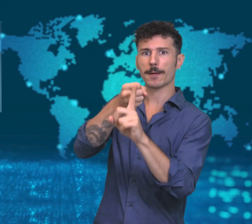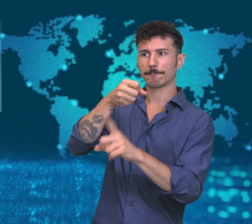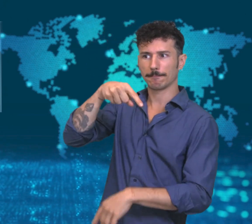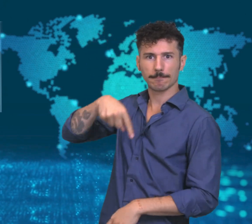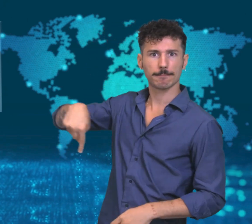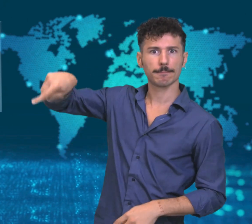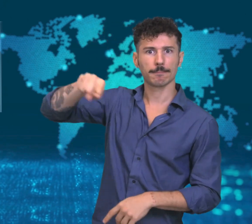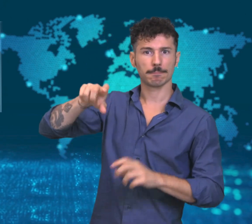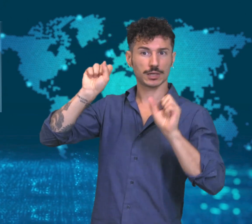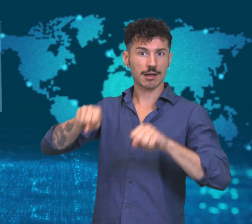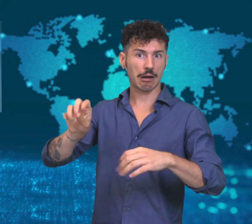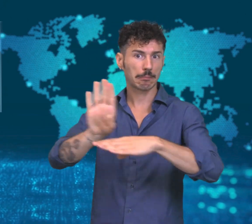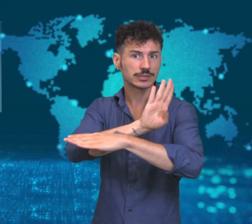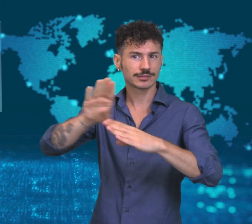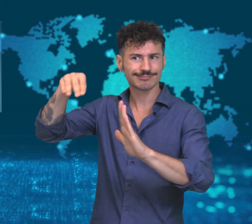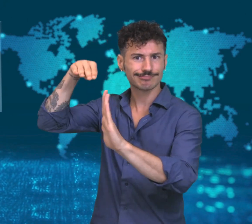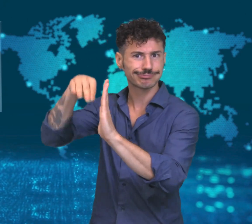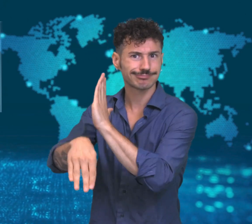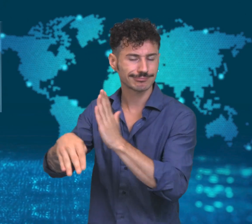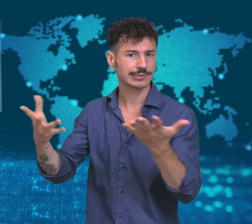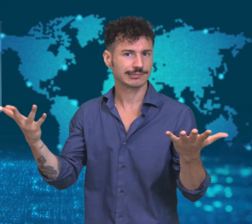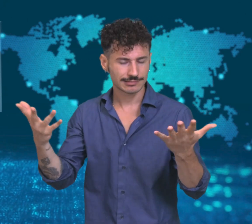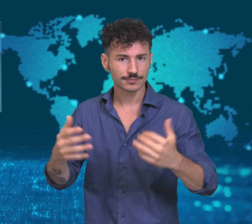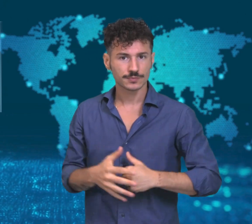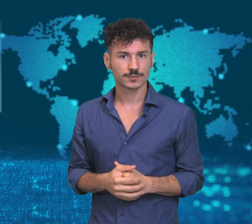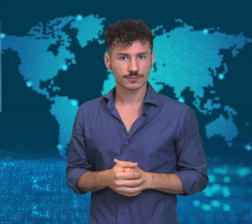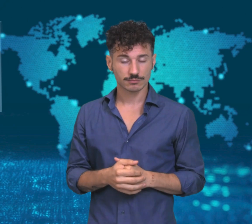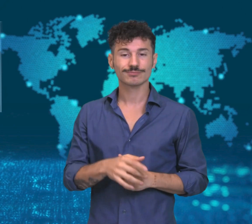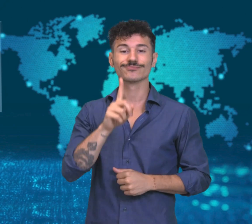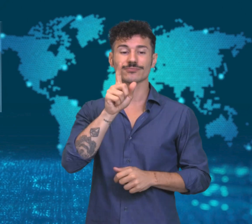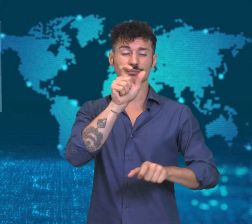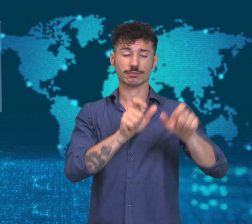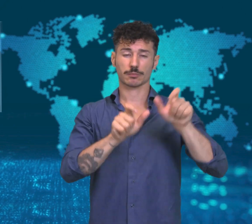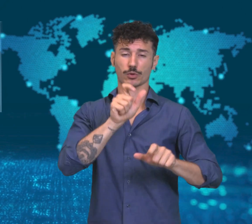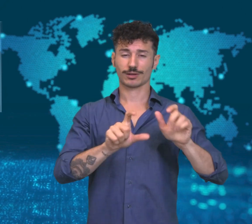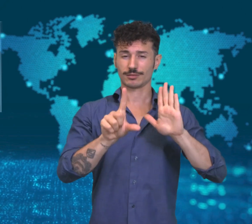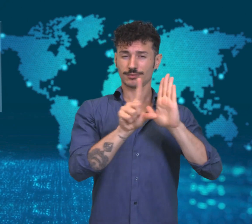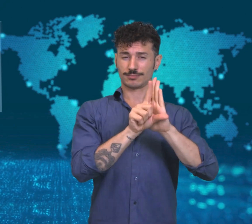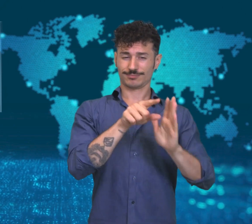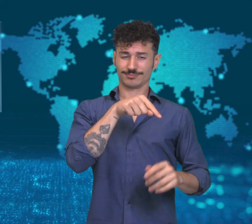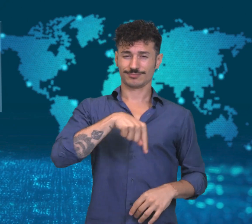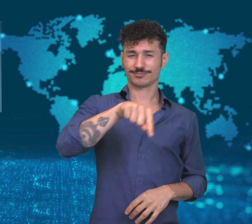especially those in Mexico’s poor communities.